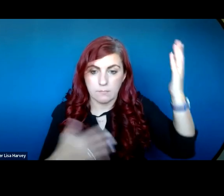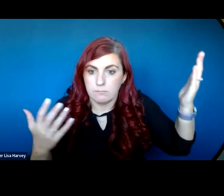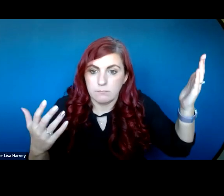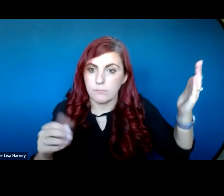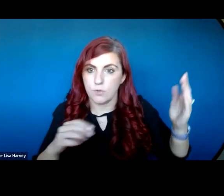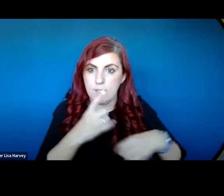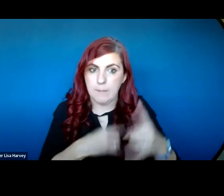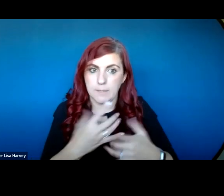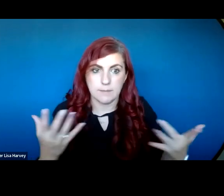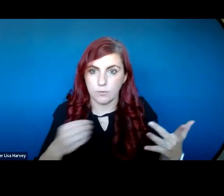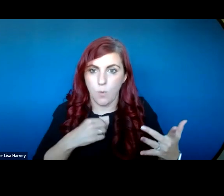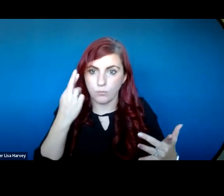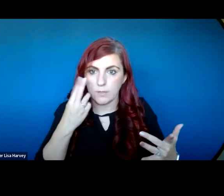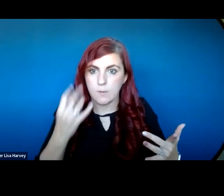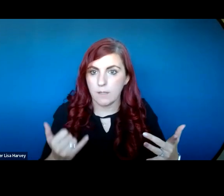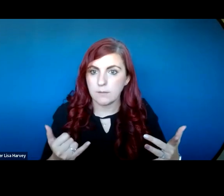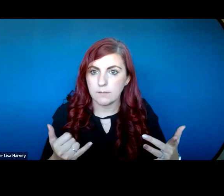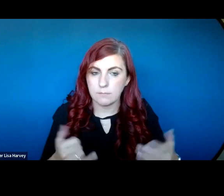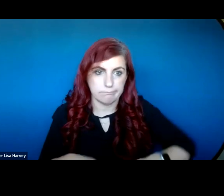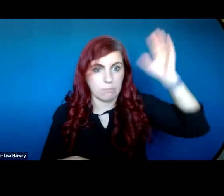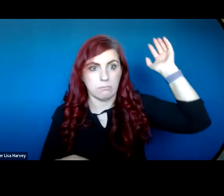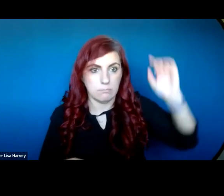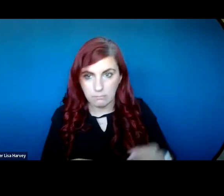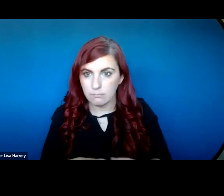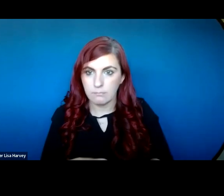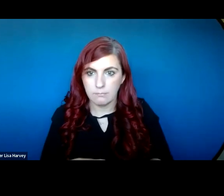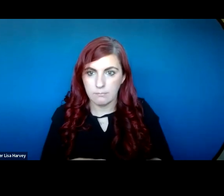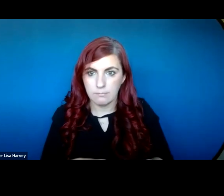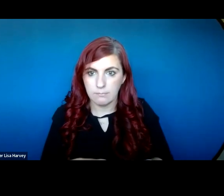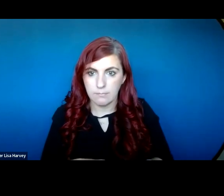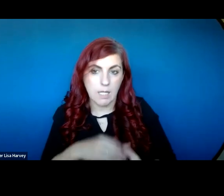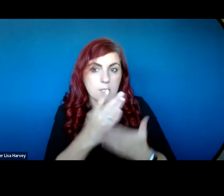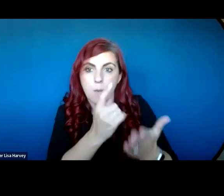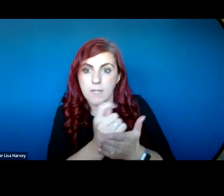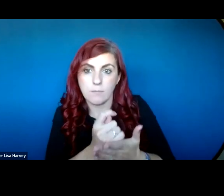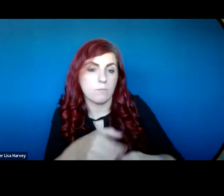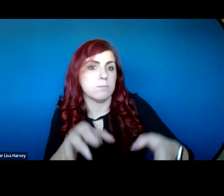own accord, like this, and in some cases it's brilliant, because people on the other